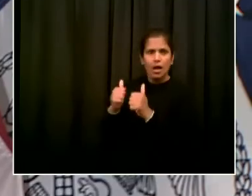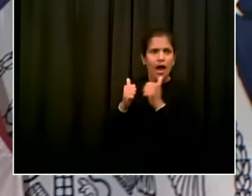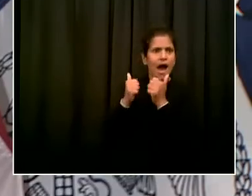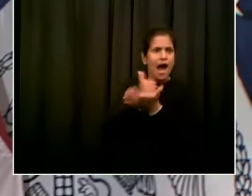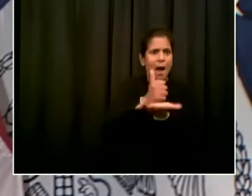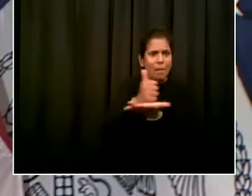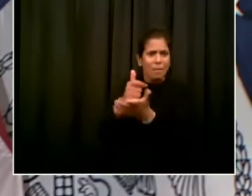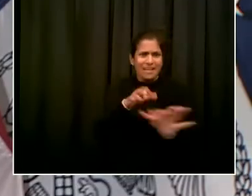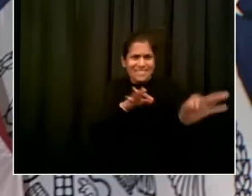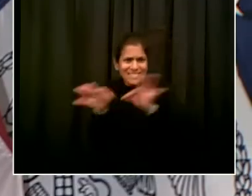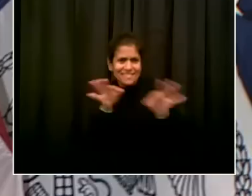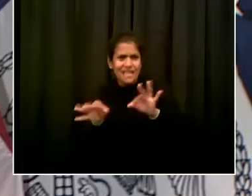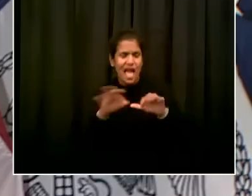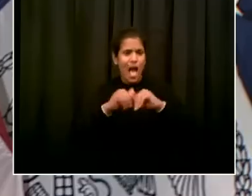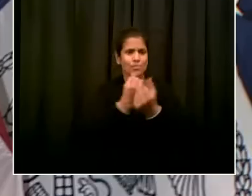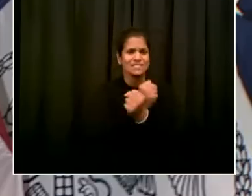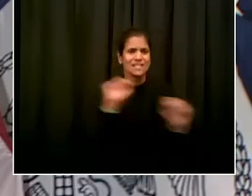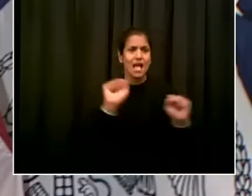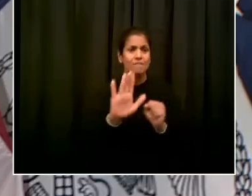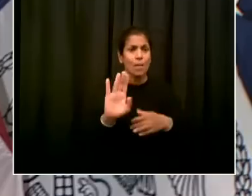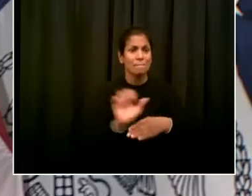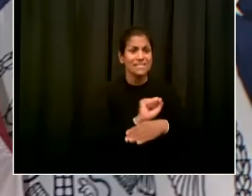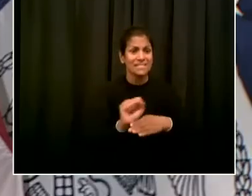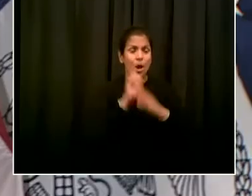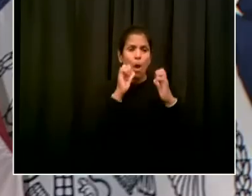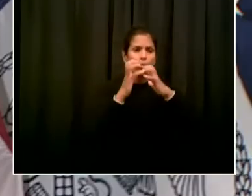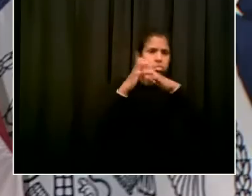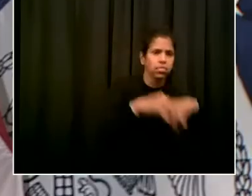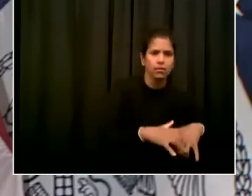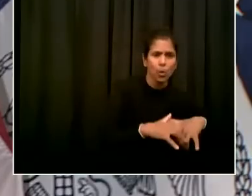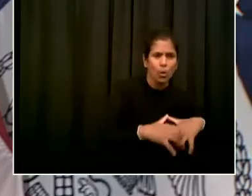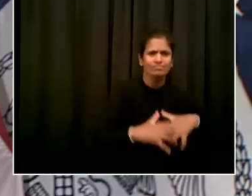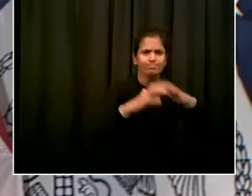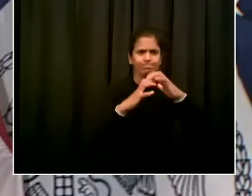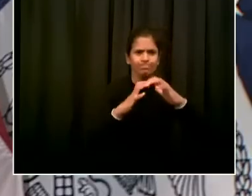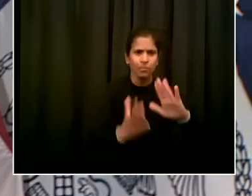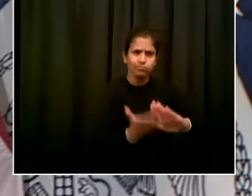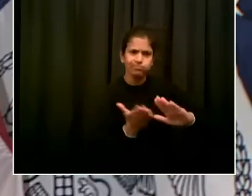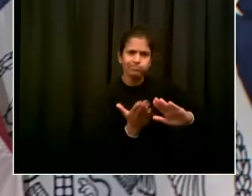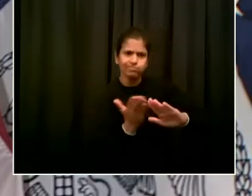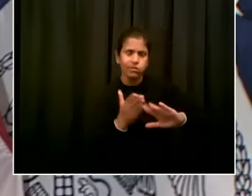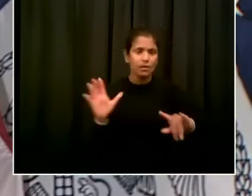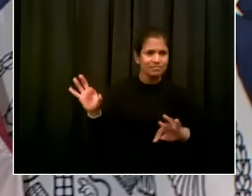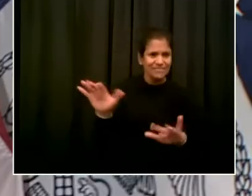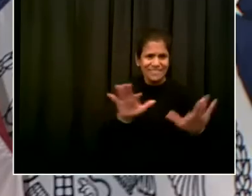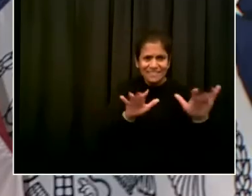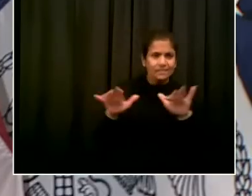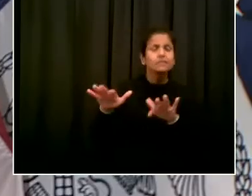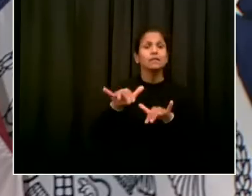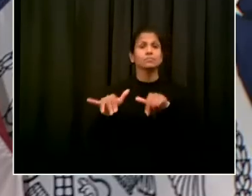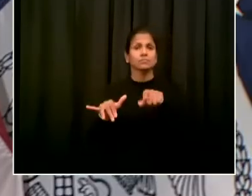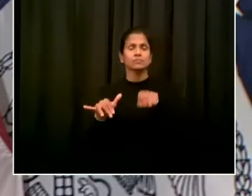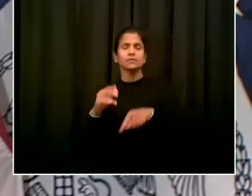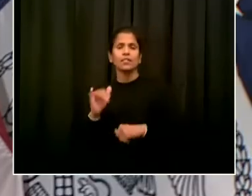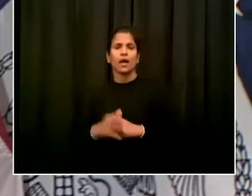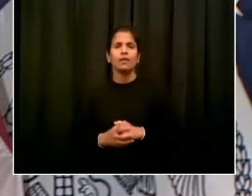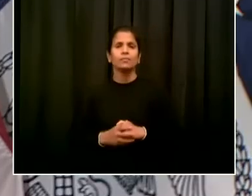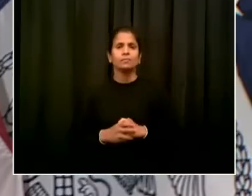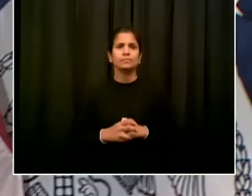FFOR. Reporter: